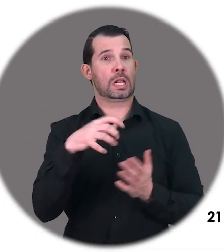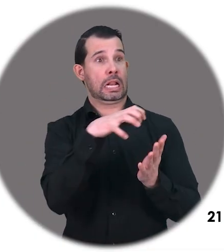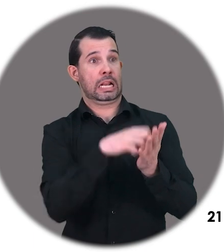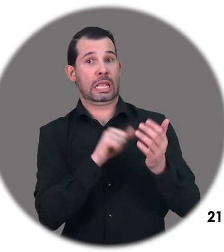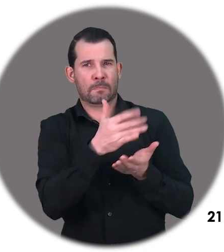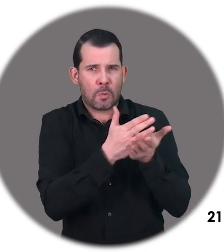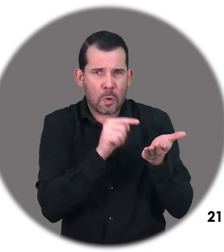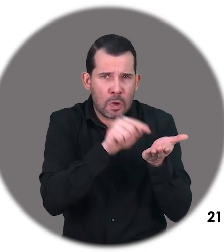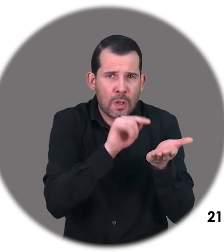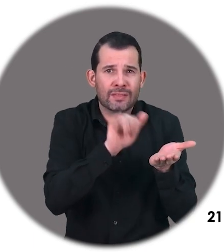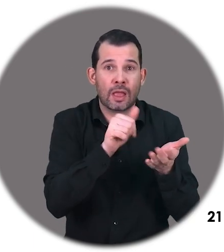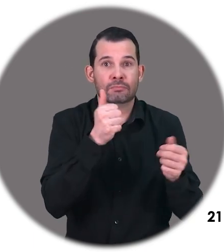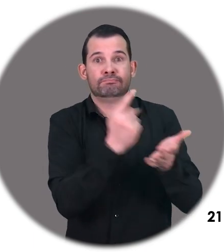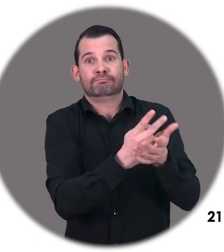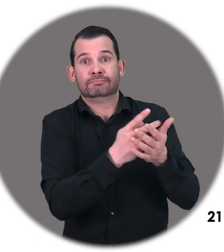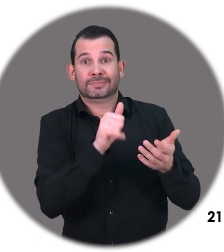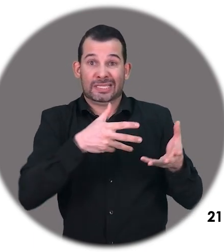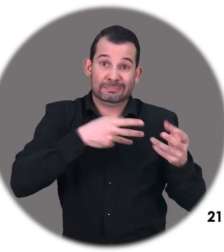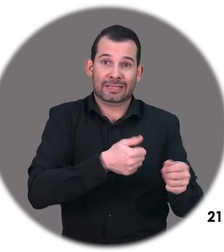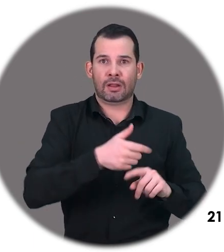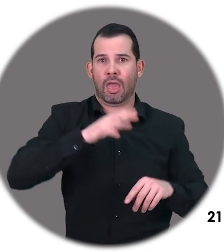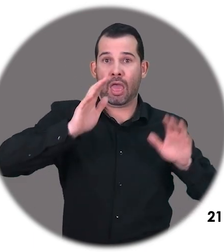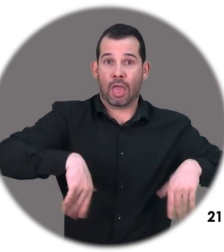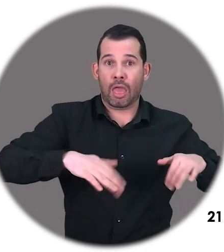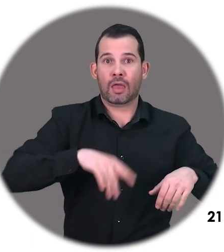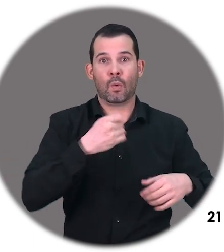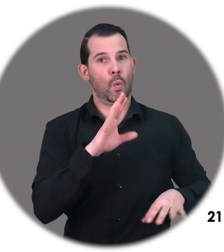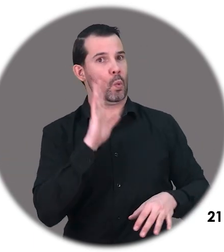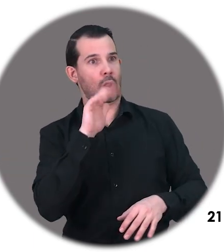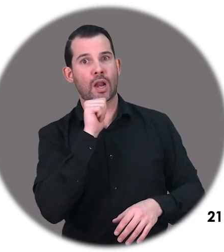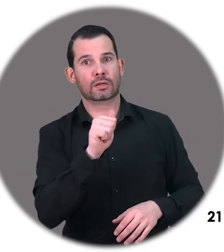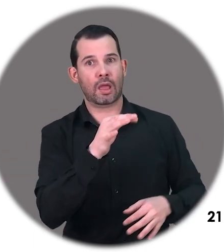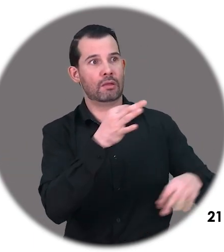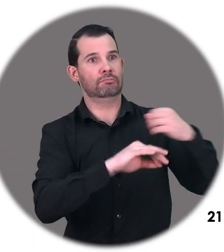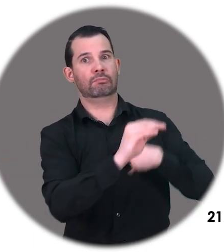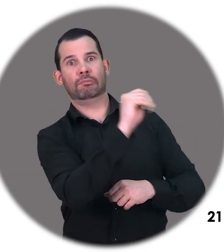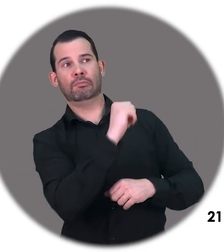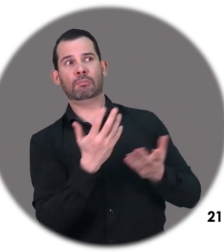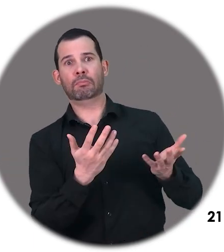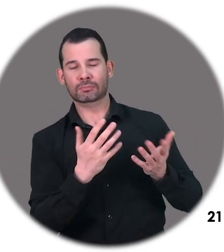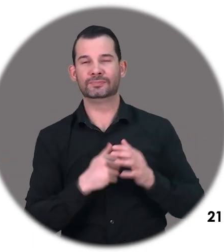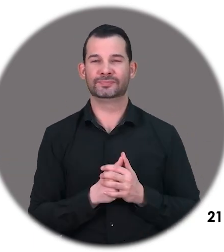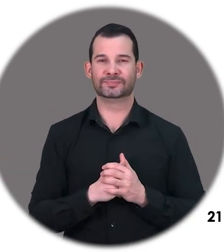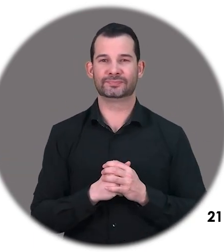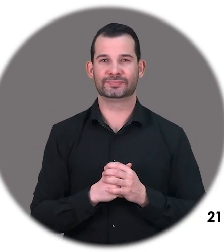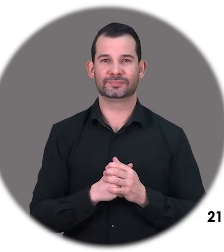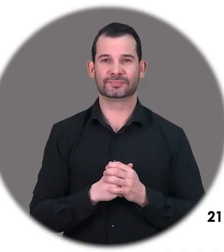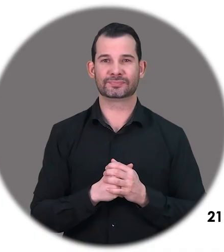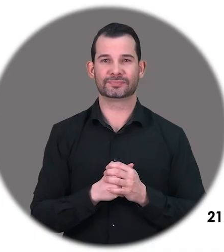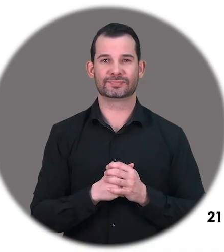You can only claim the portion of an eligible expense that has not been or will not be reimbursed.